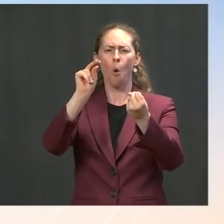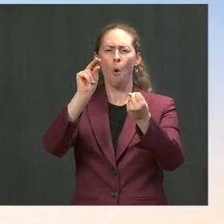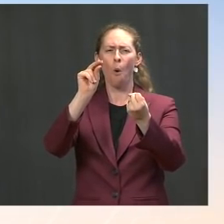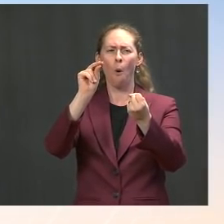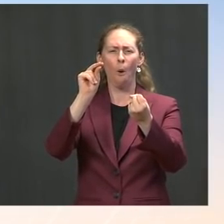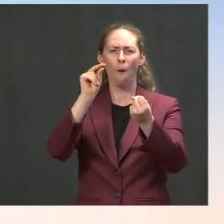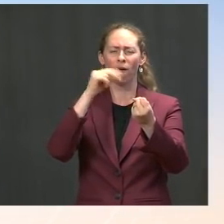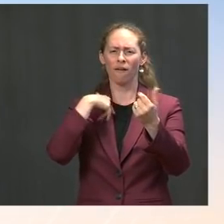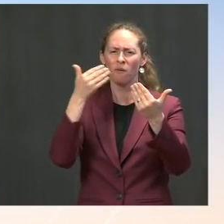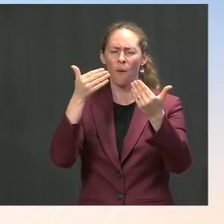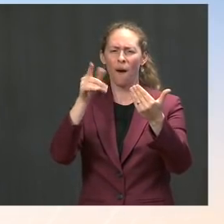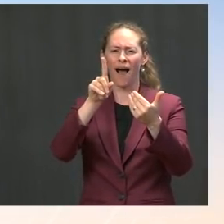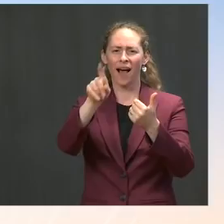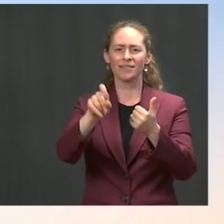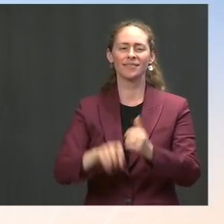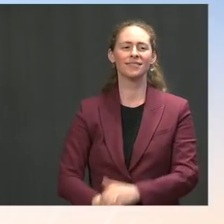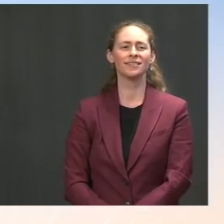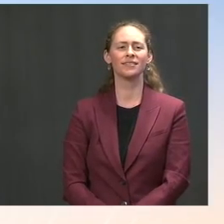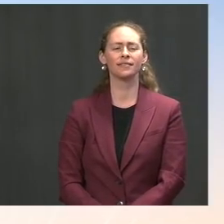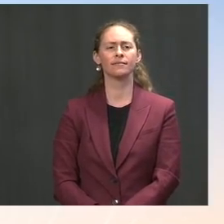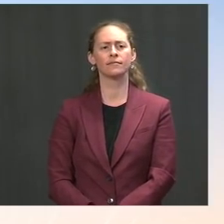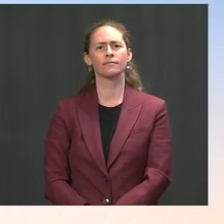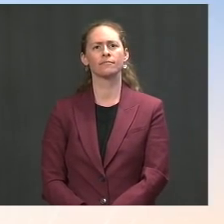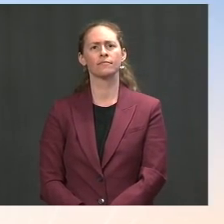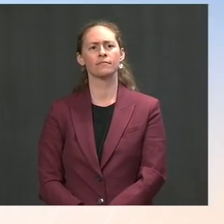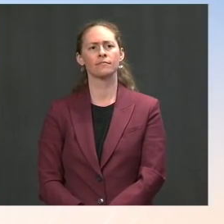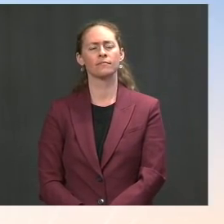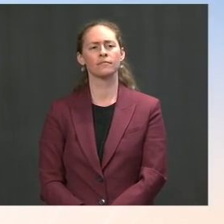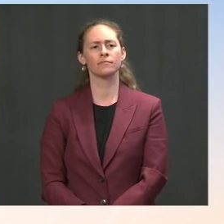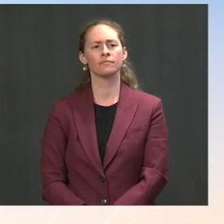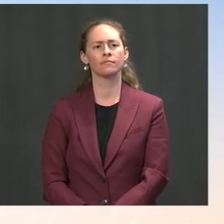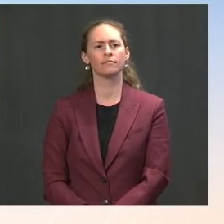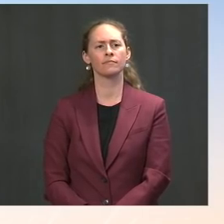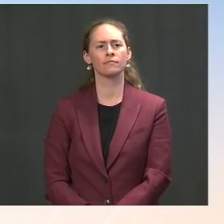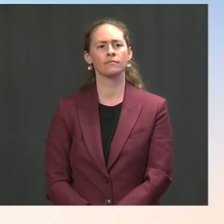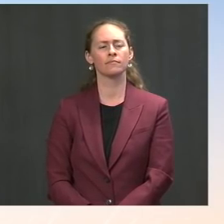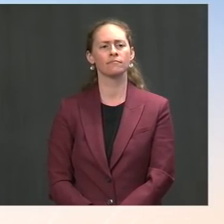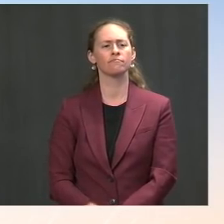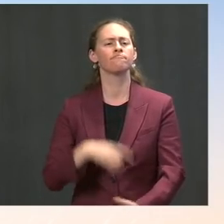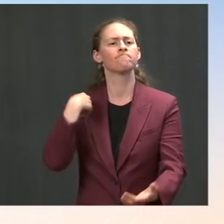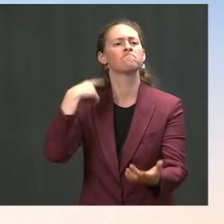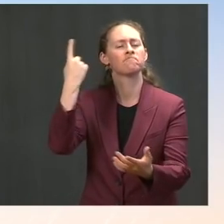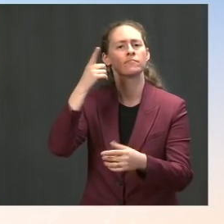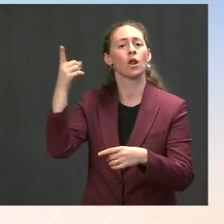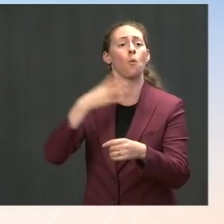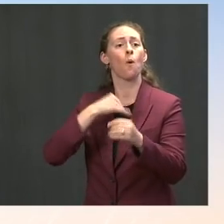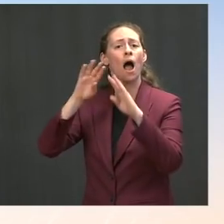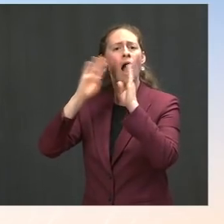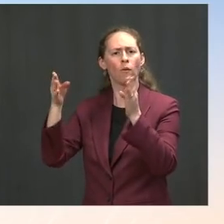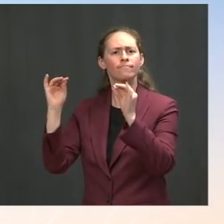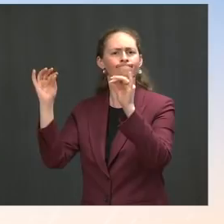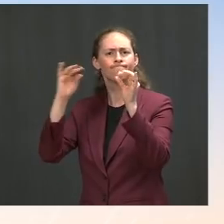We've talked a lot about this, this week -- the protocols that are in place at the White House -- Ms. Psaki: Yep. The Press: -- to ensure the President's safety in --